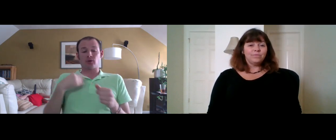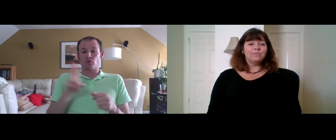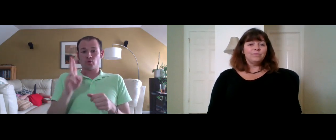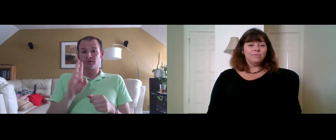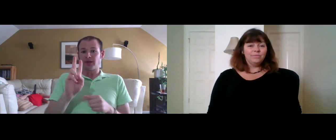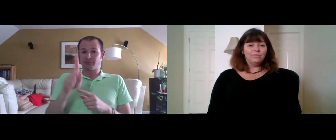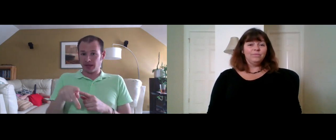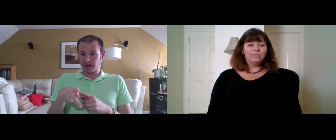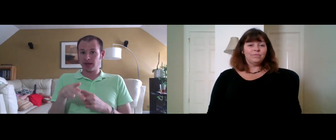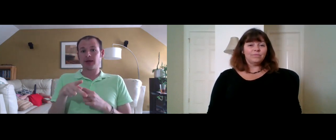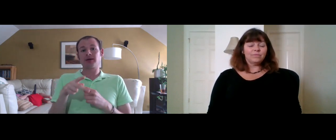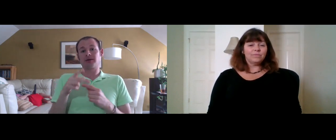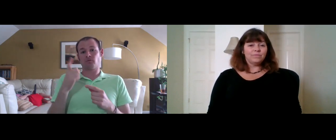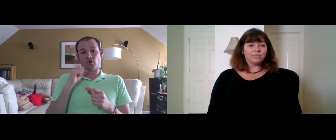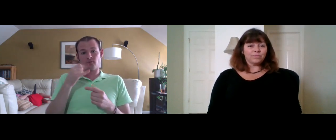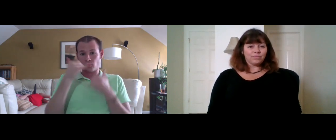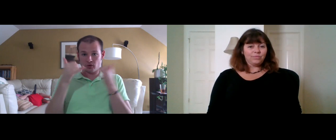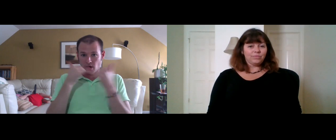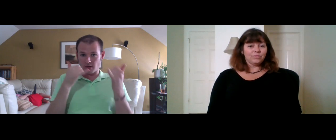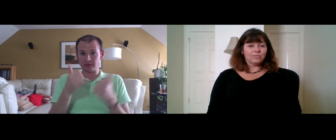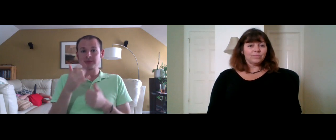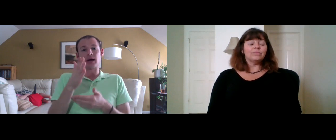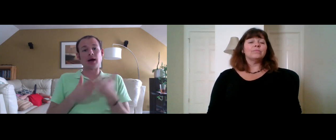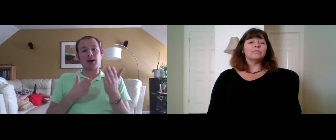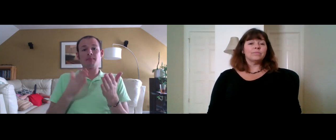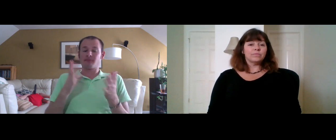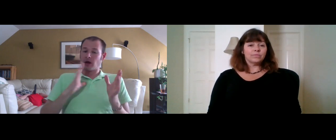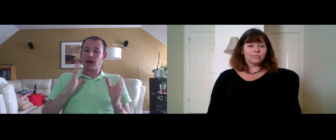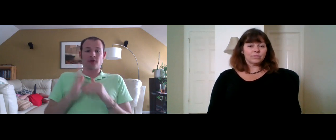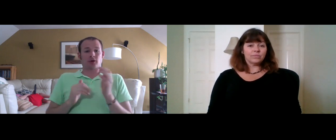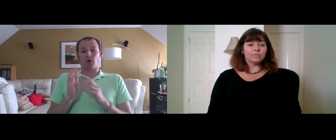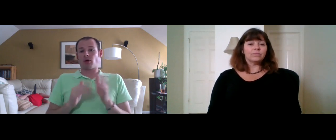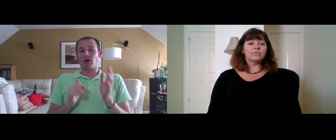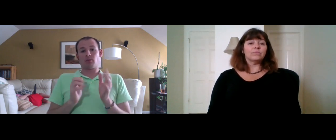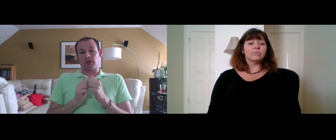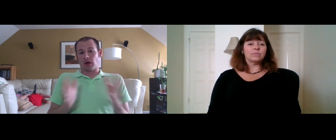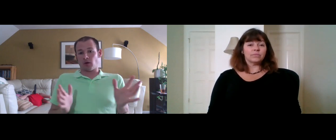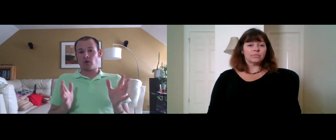I use a videophone for phone calls some are fine with it, I can use the cell phone but